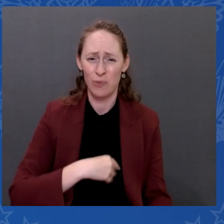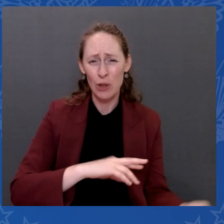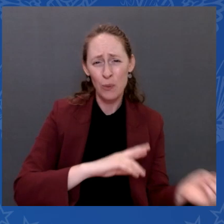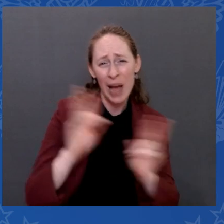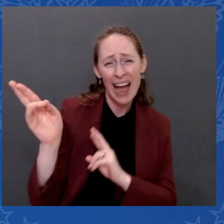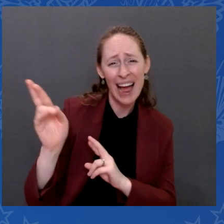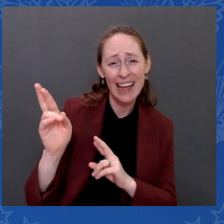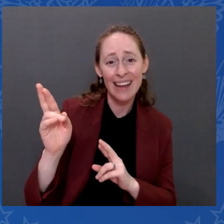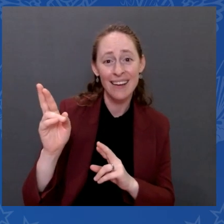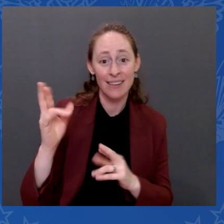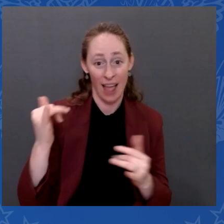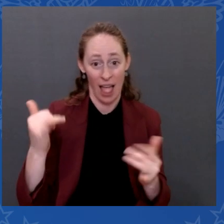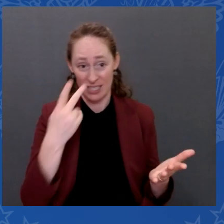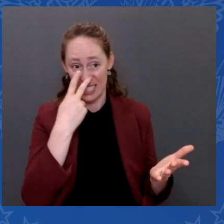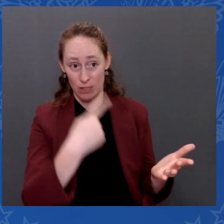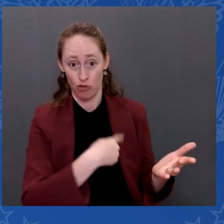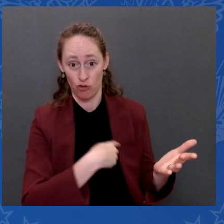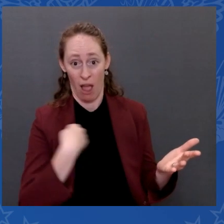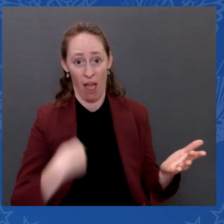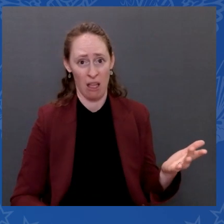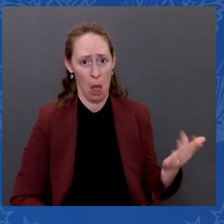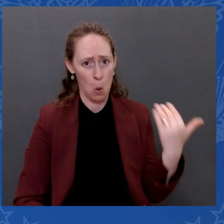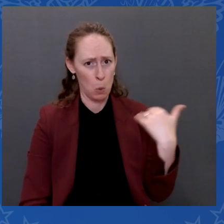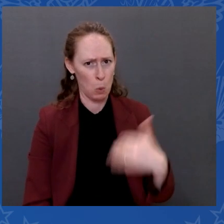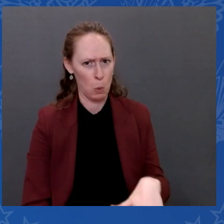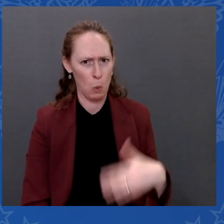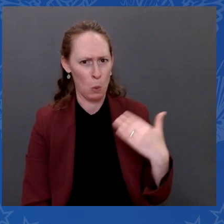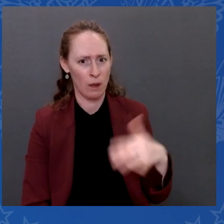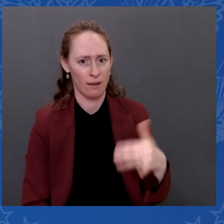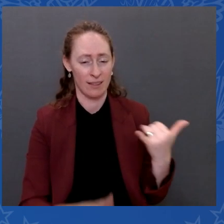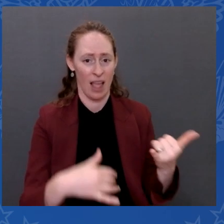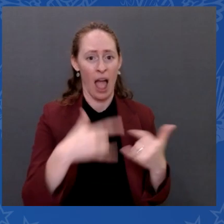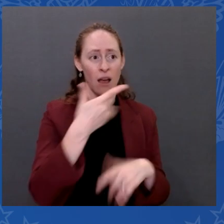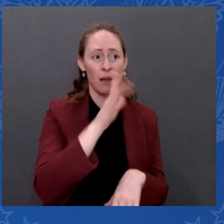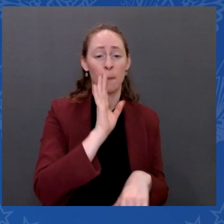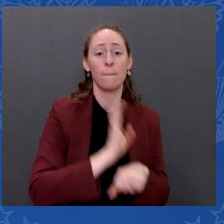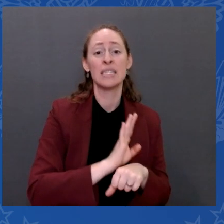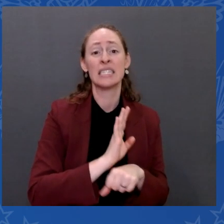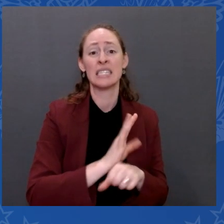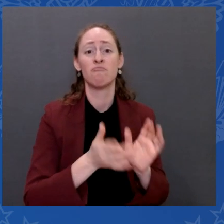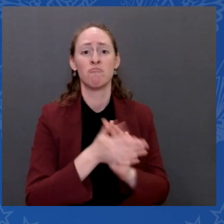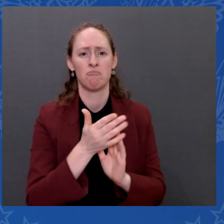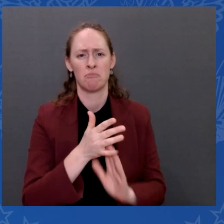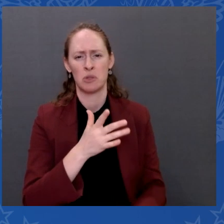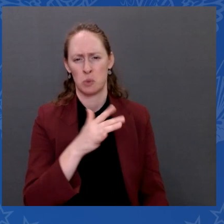in putting that approach together. I hope that Congress sends this bill to your desk,